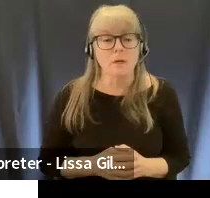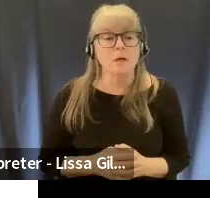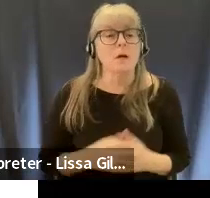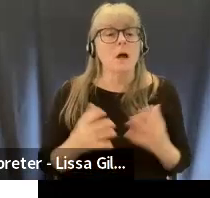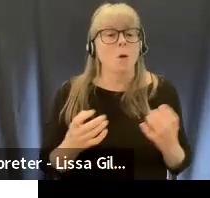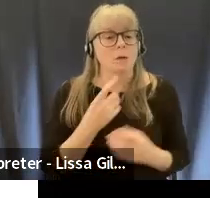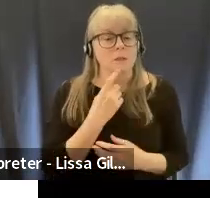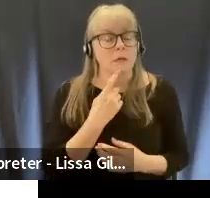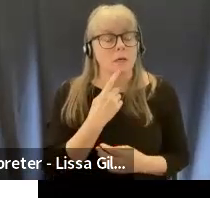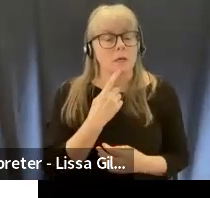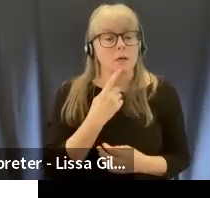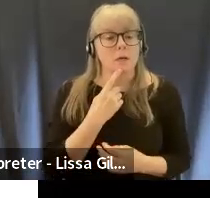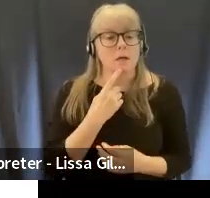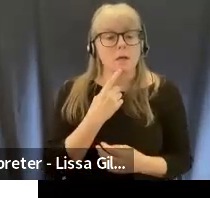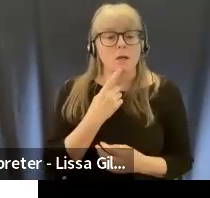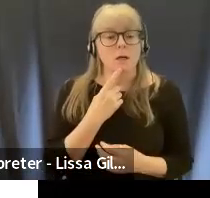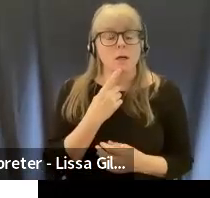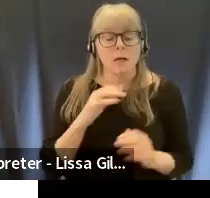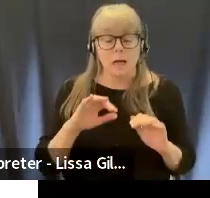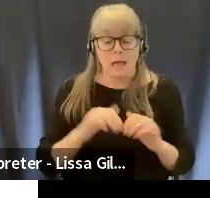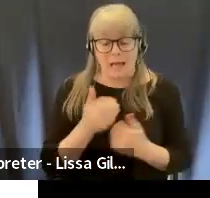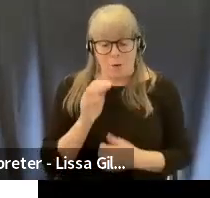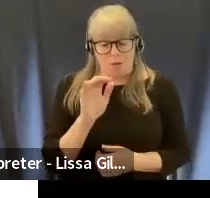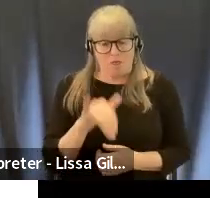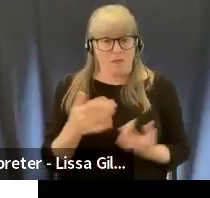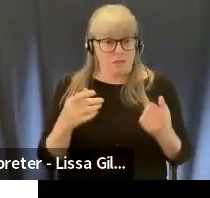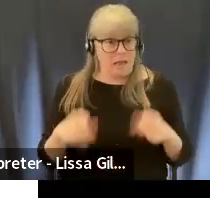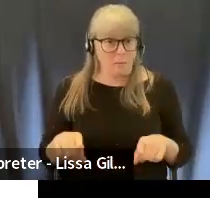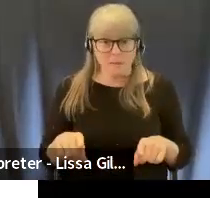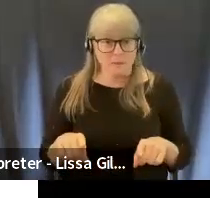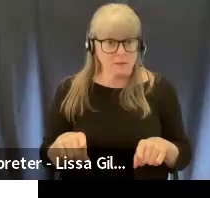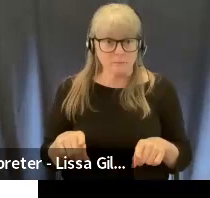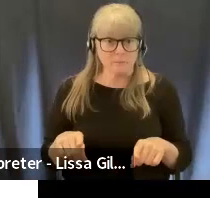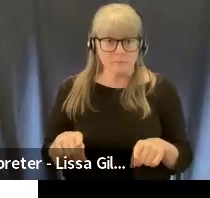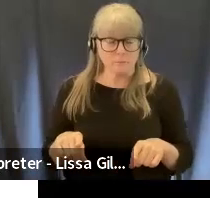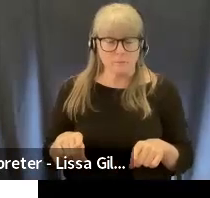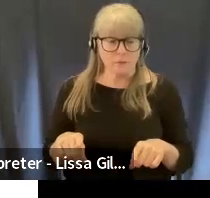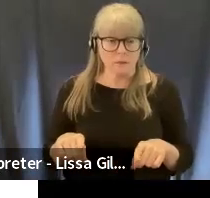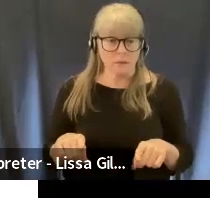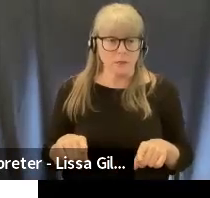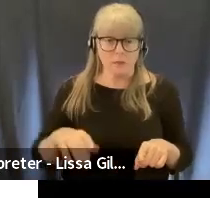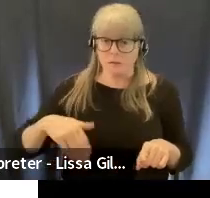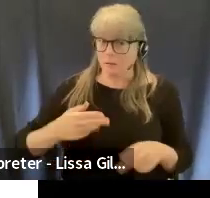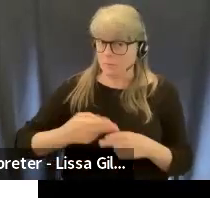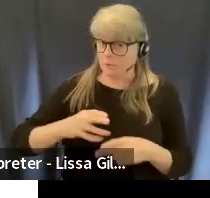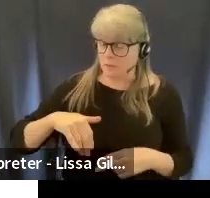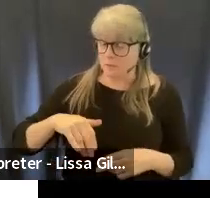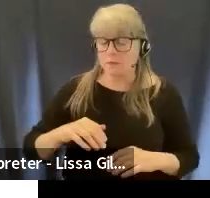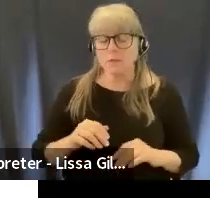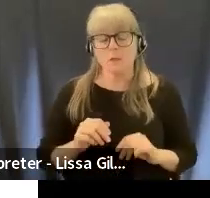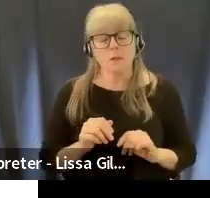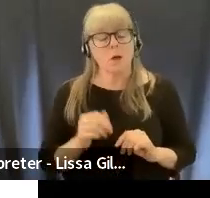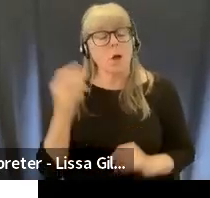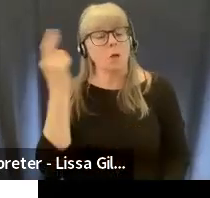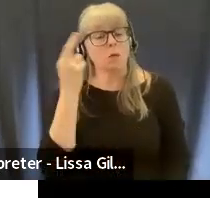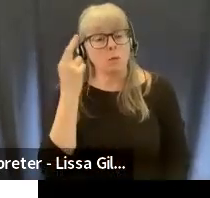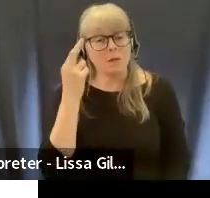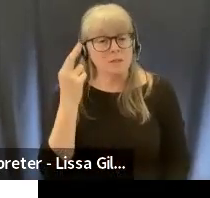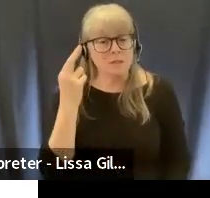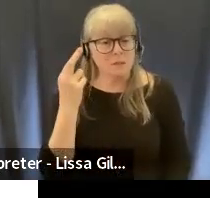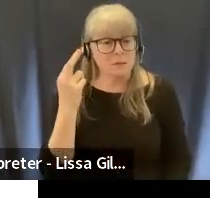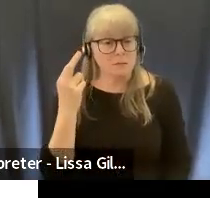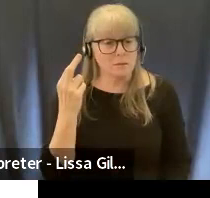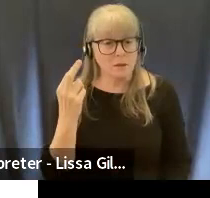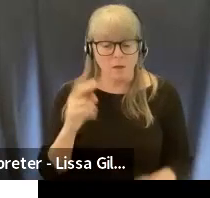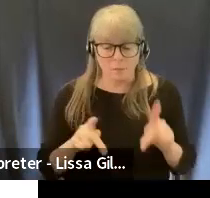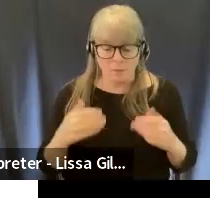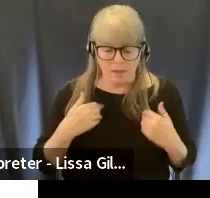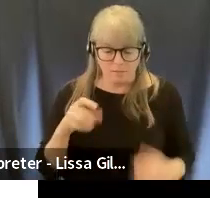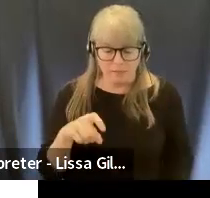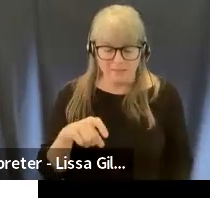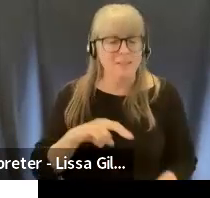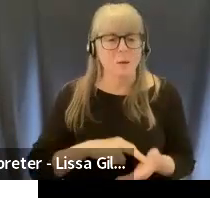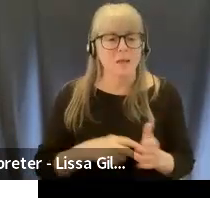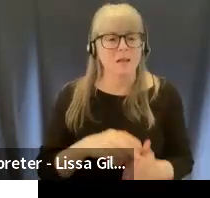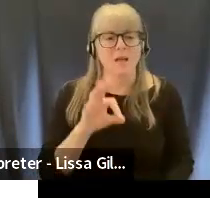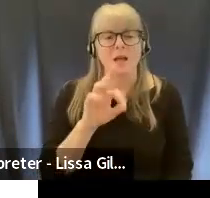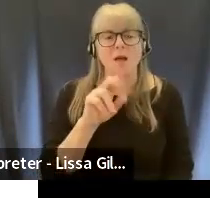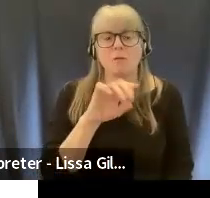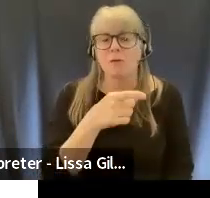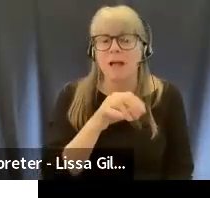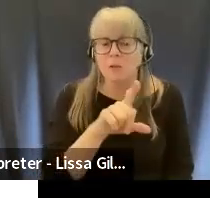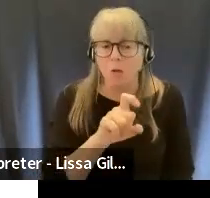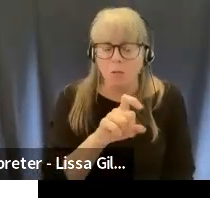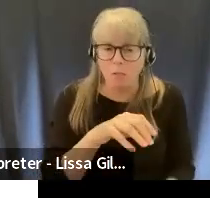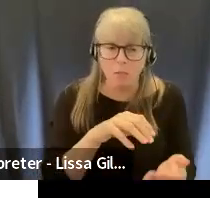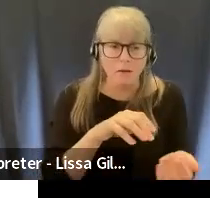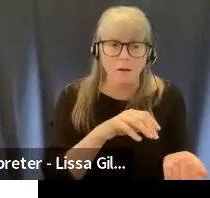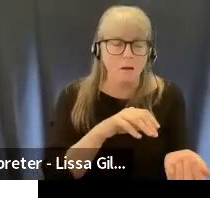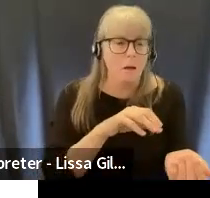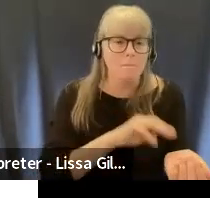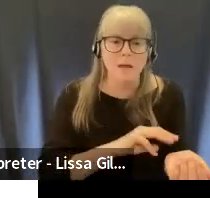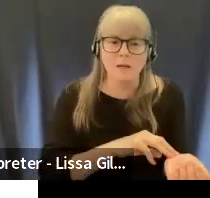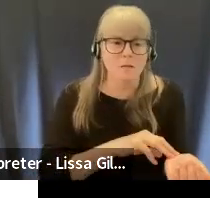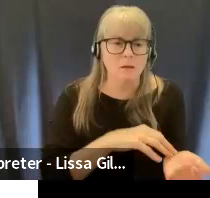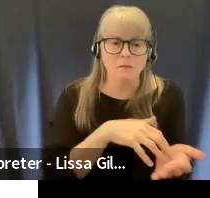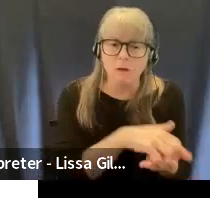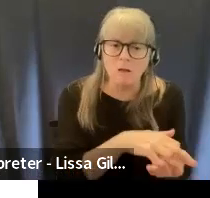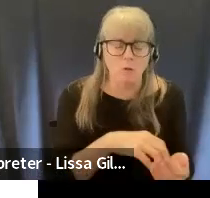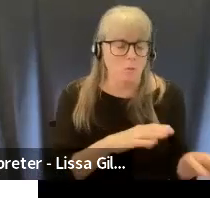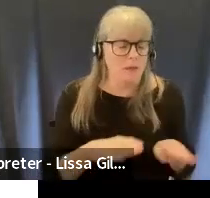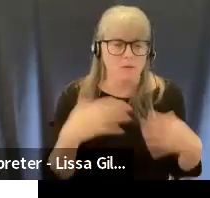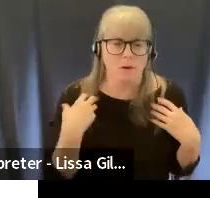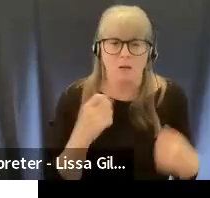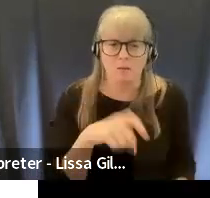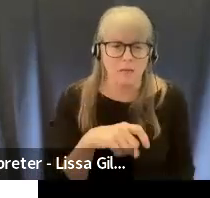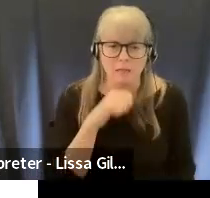And Dme. Before the next slide. I wanna say that the way this happens is not, I know I did not mention this, but the reason why there is a need is not just because someone has a fragile need.